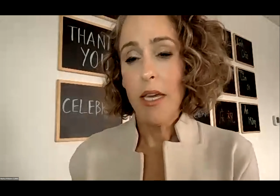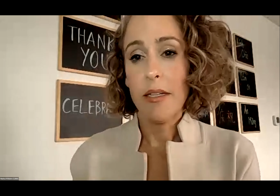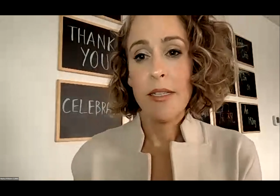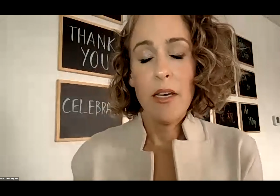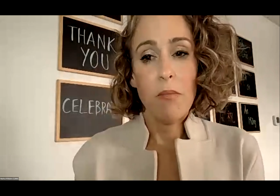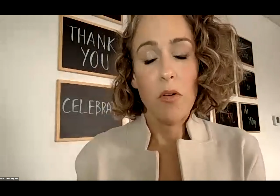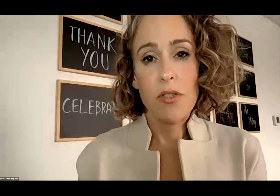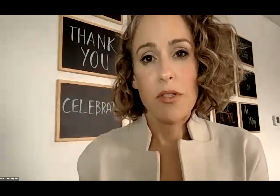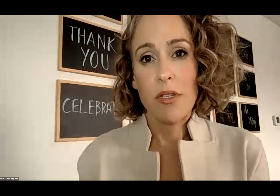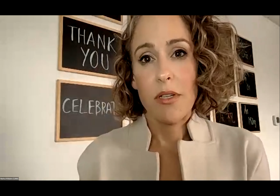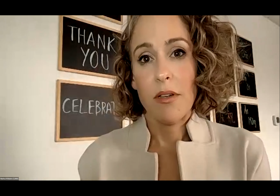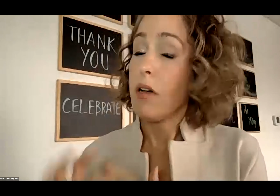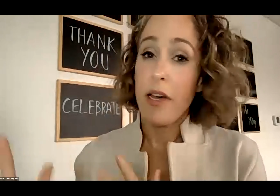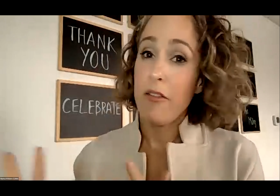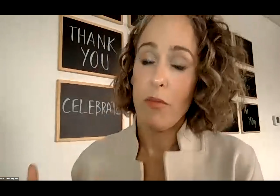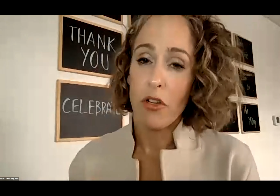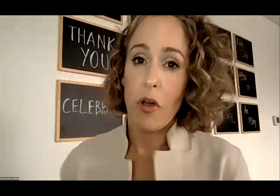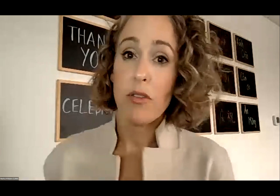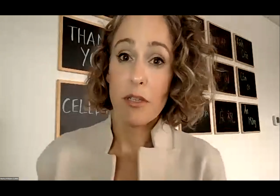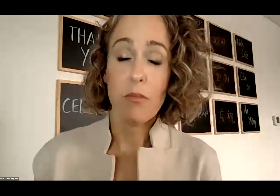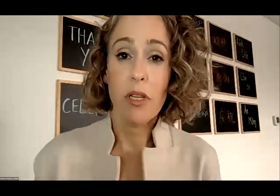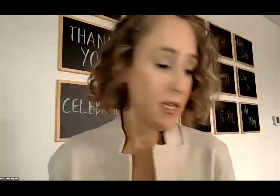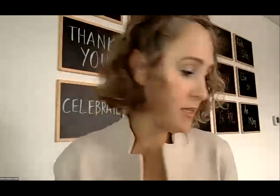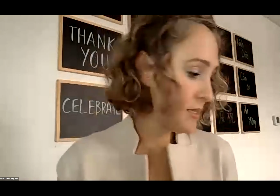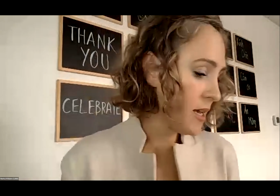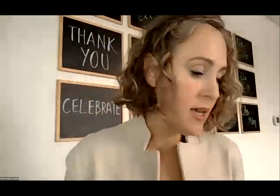And most, a lot of people don't know how simple it is.